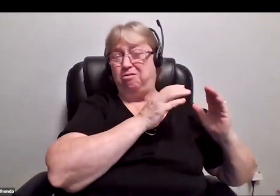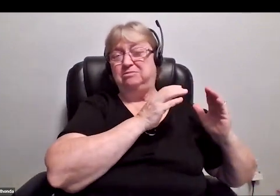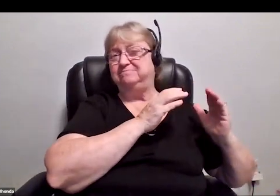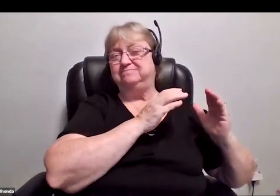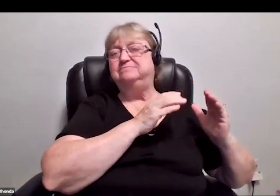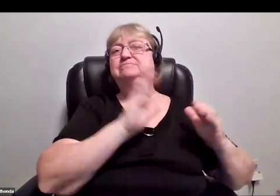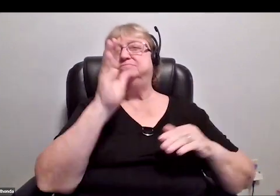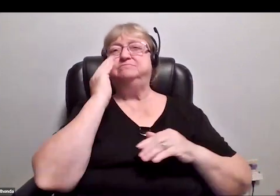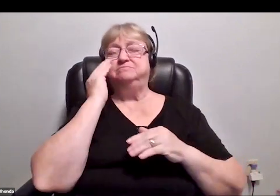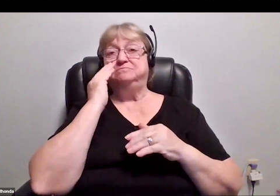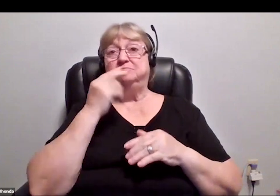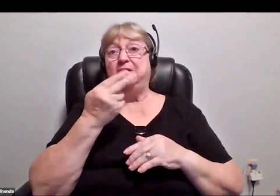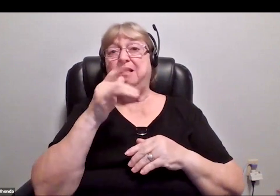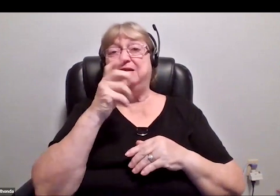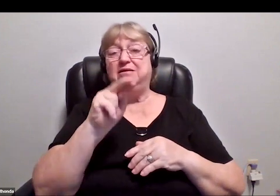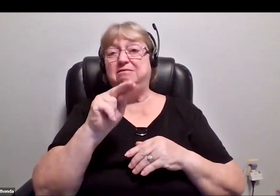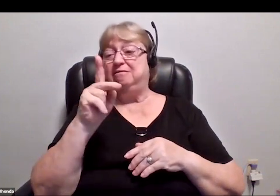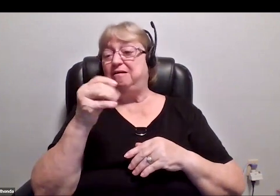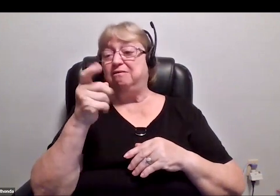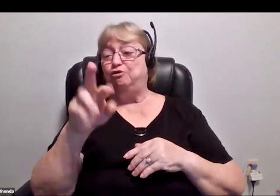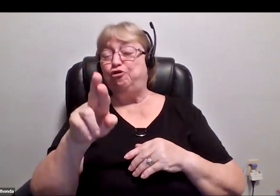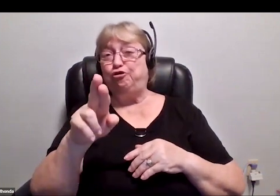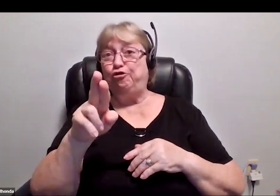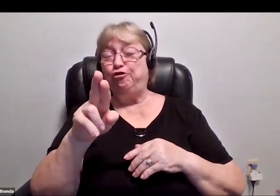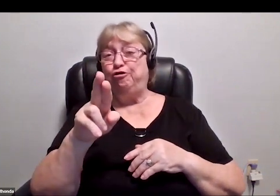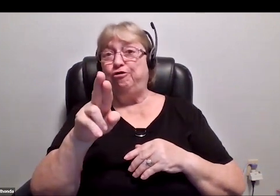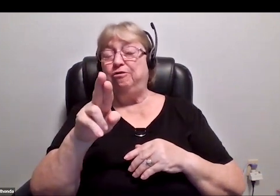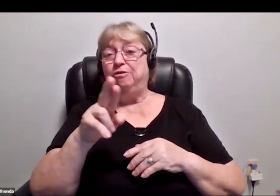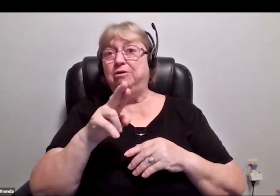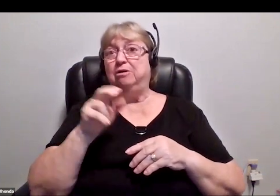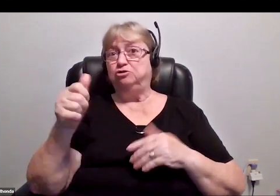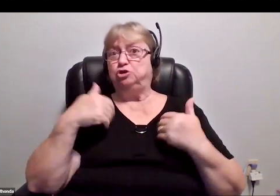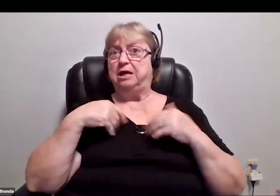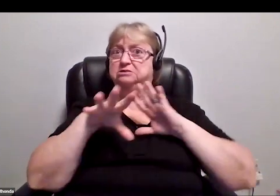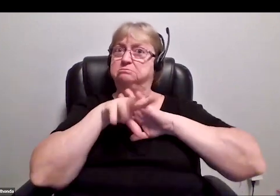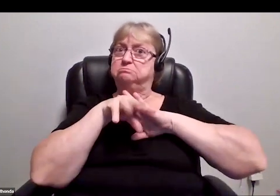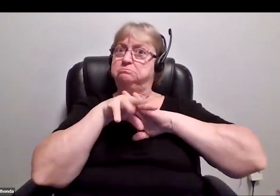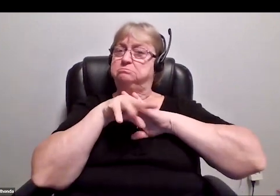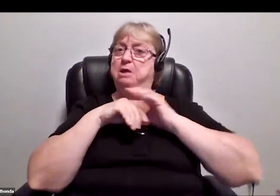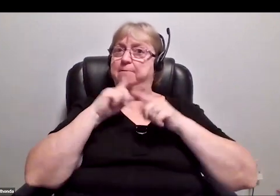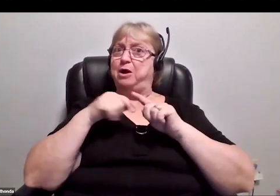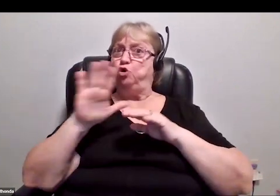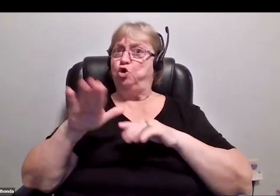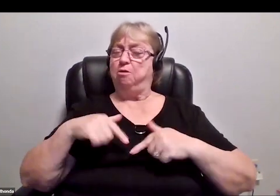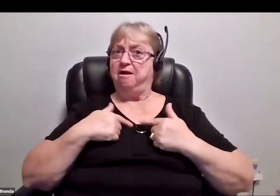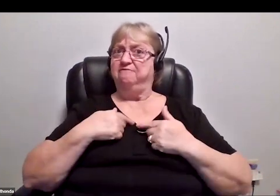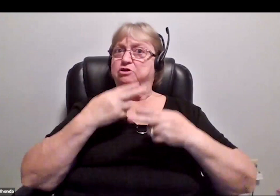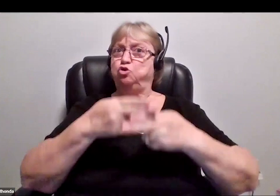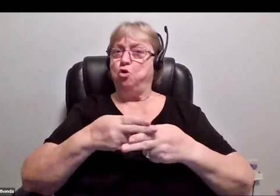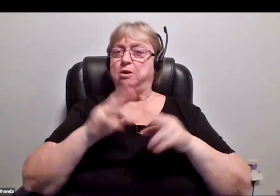Helen Keller, who has a film about her life called The Miracle Worker, is not the miracle worker